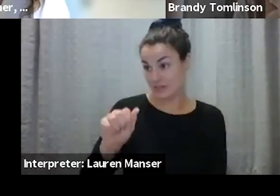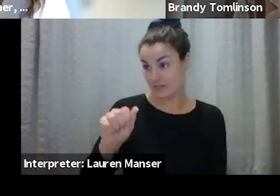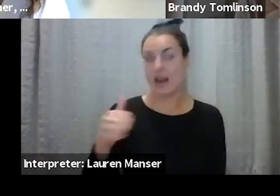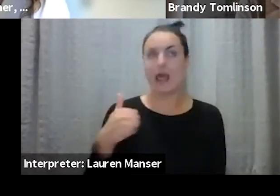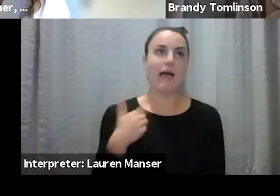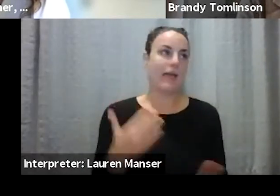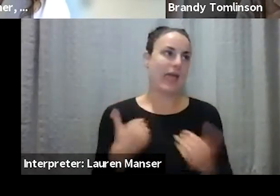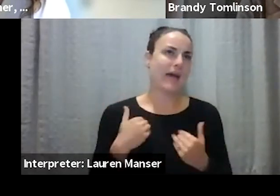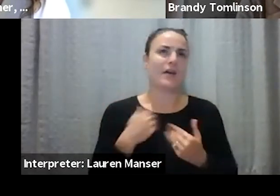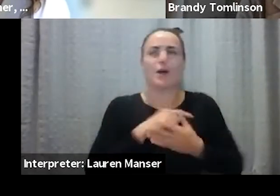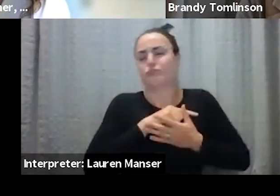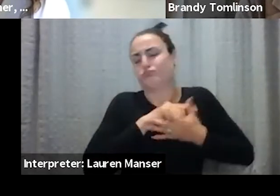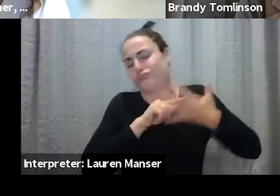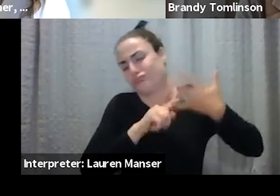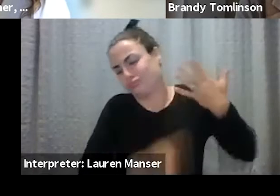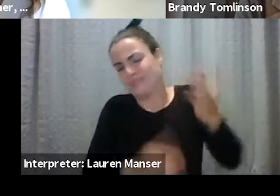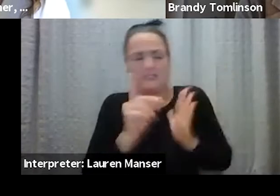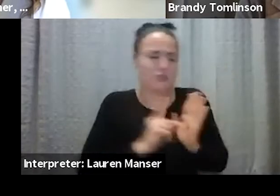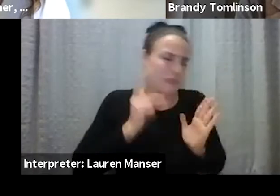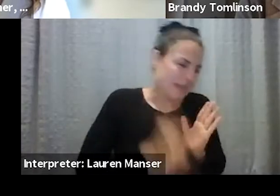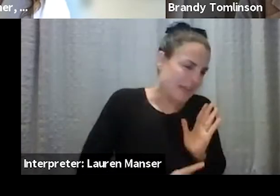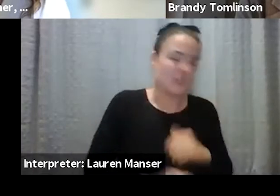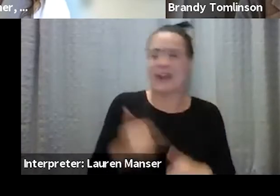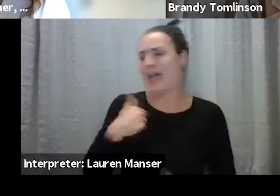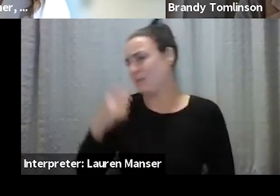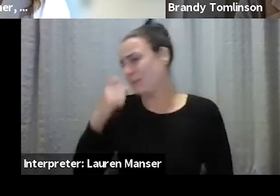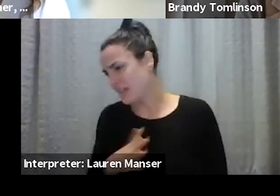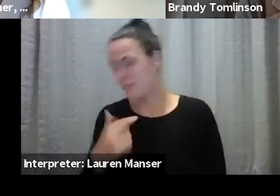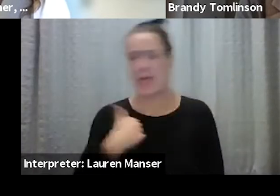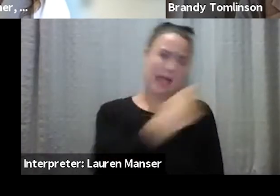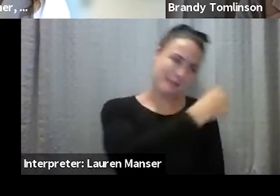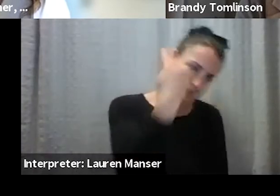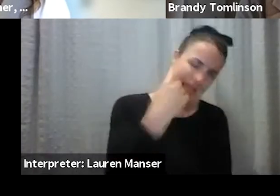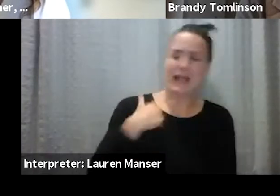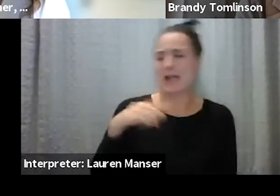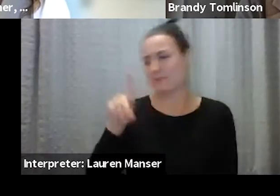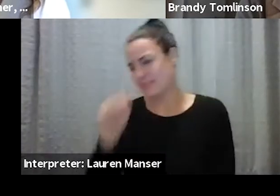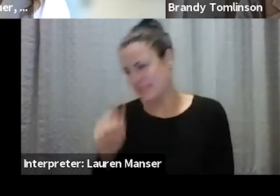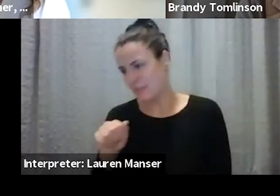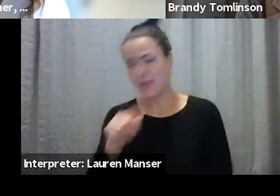So being black, female, disabled, she wouldn't know whether she was being denied employment